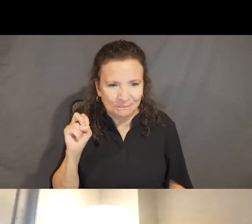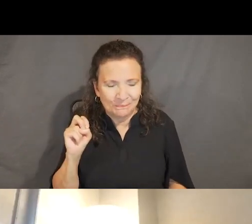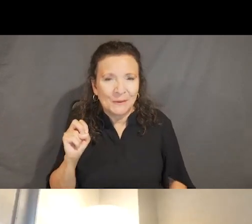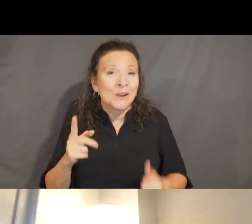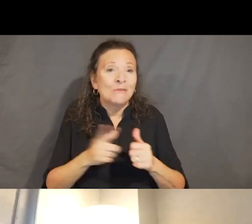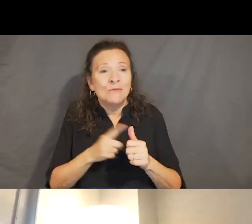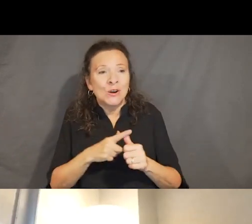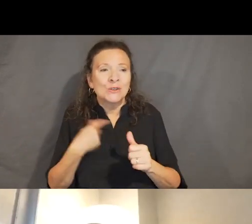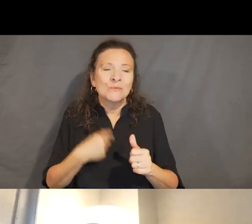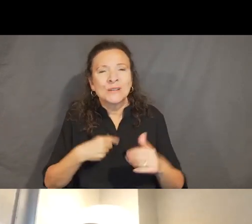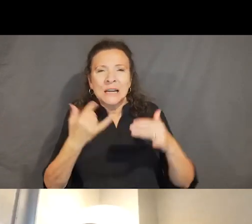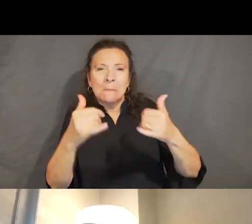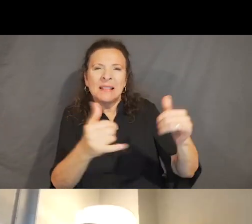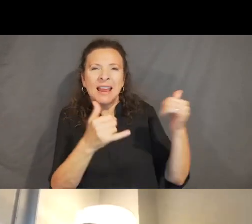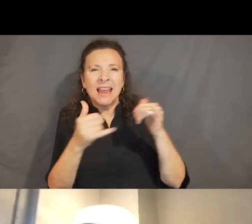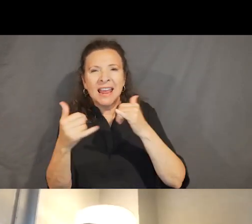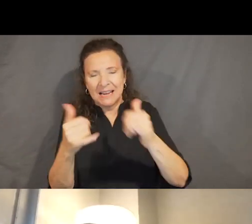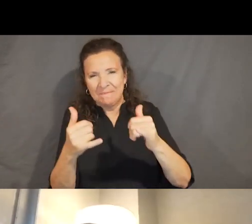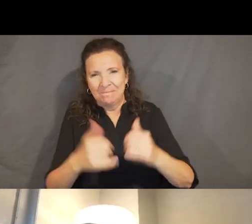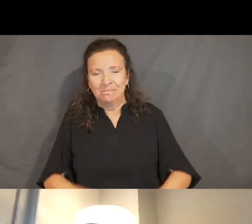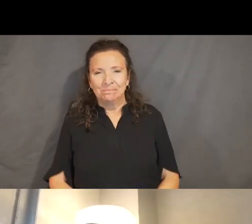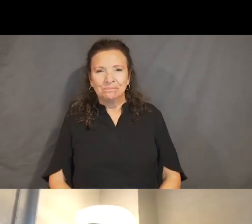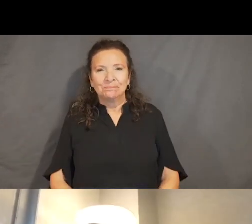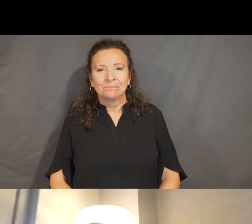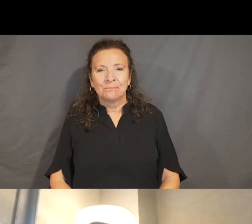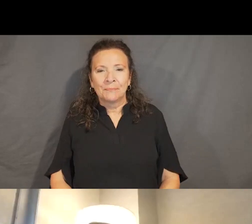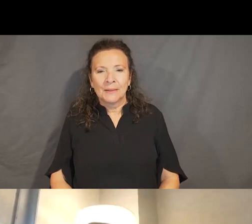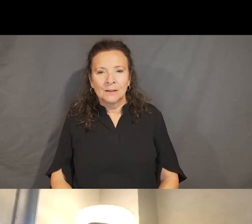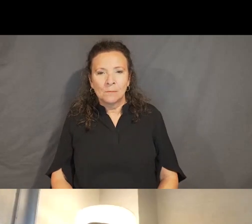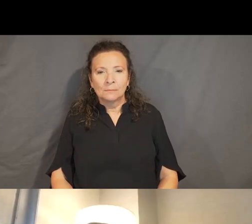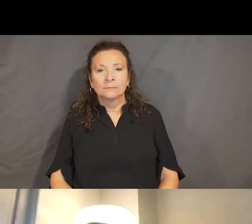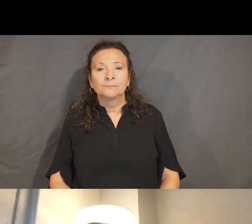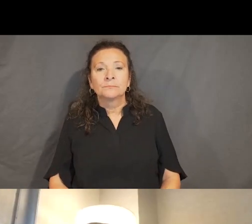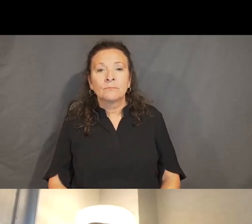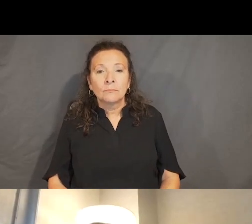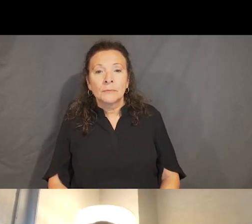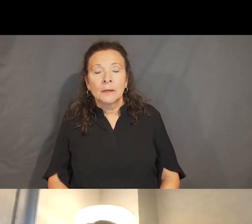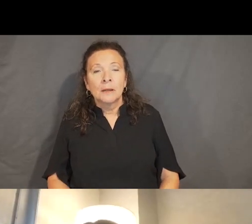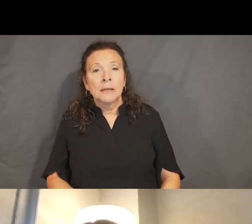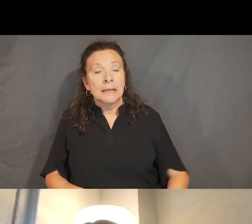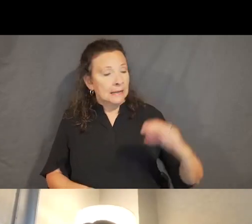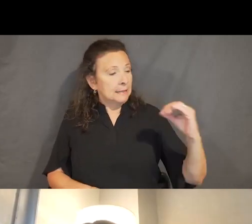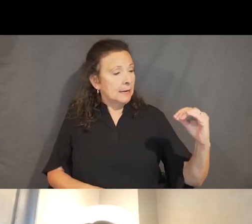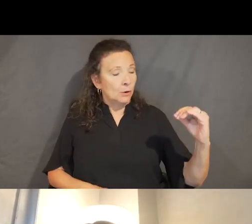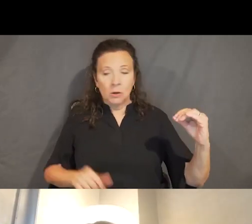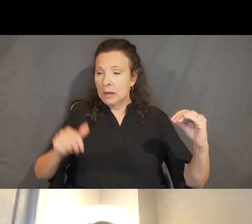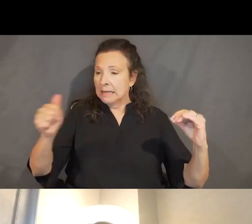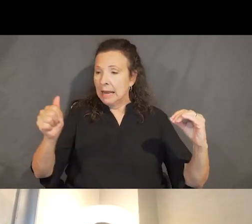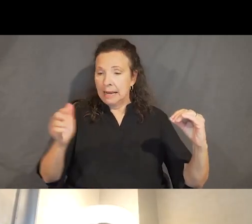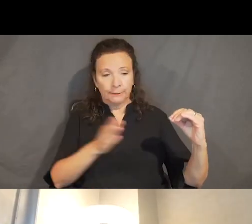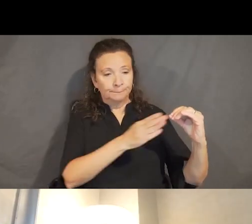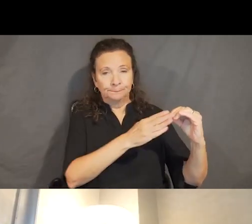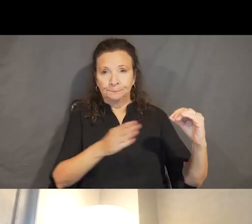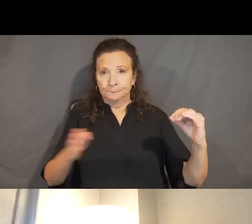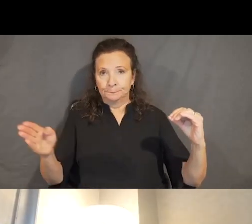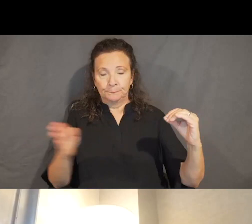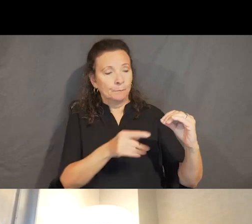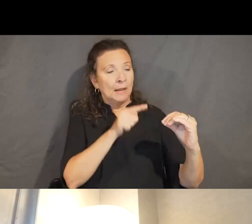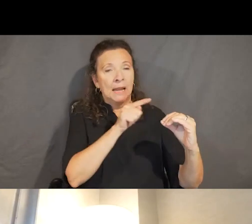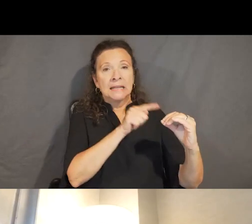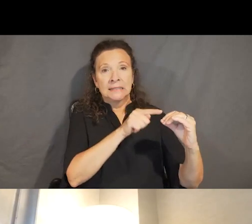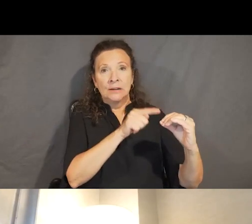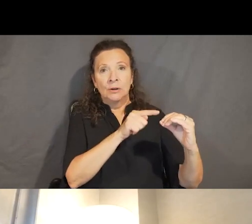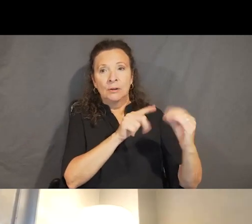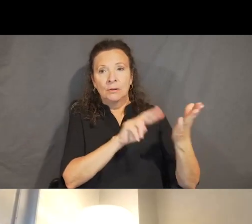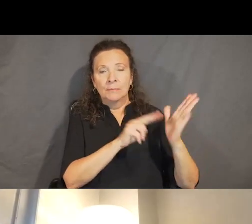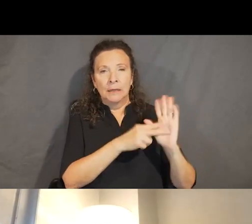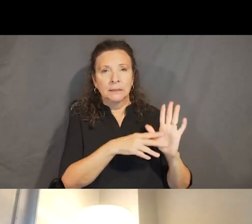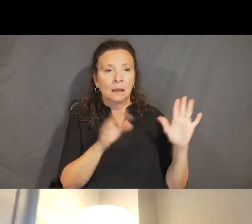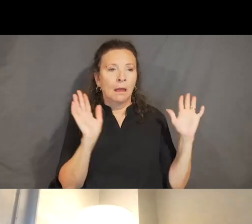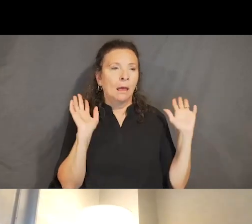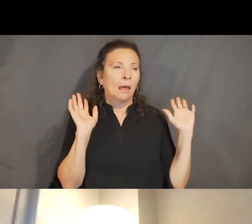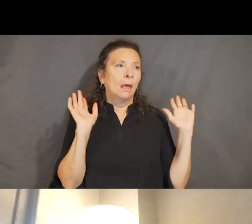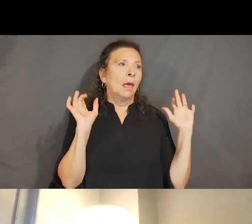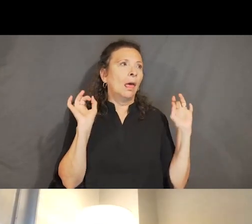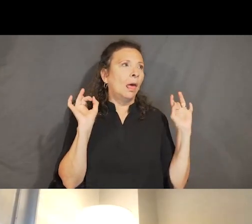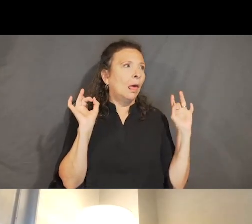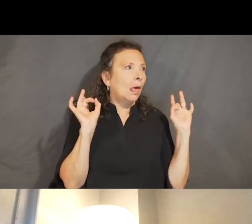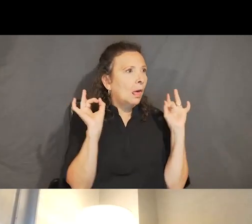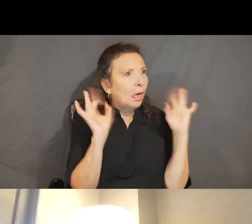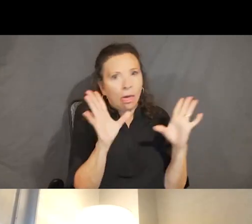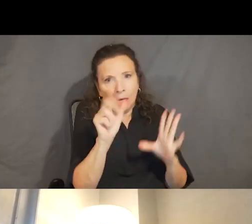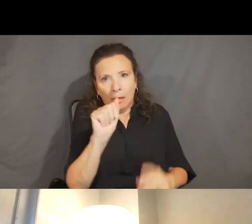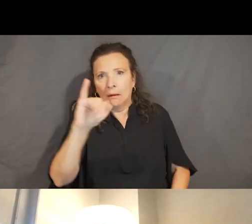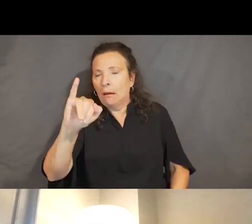just a moment. And on the scale of 0 to 10, where 0 is, ugh, I hate AI and I don't want to use it,